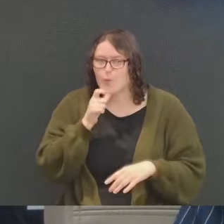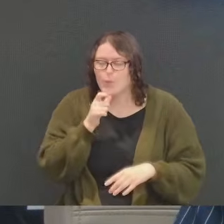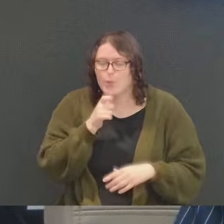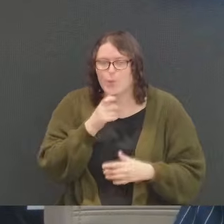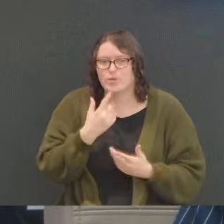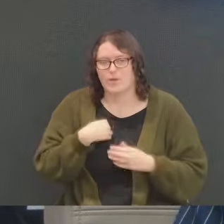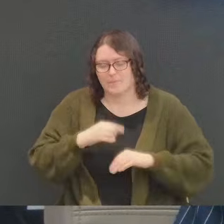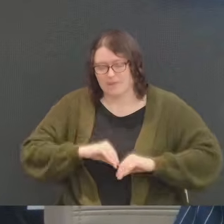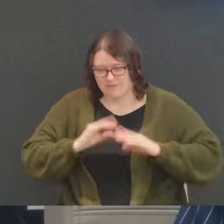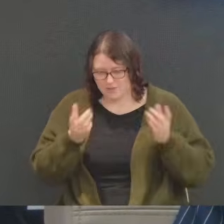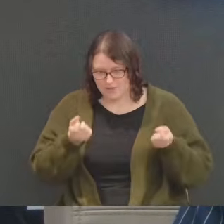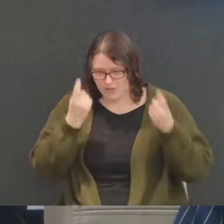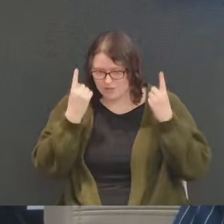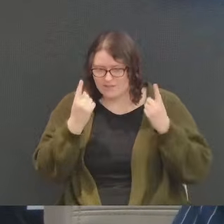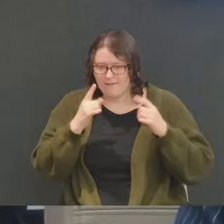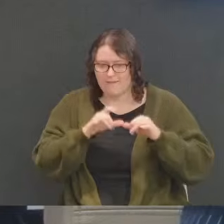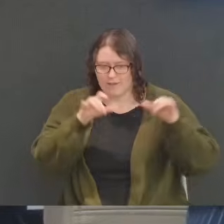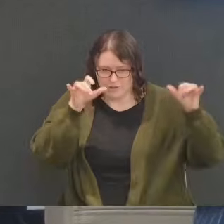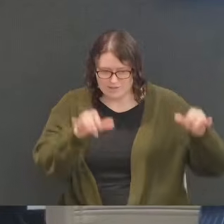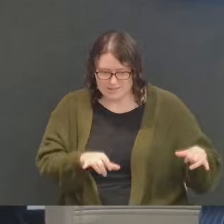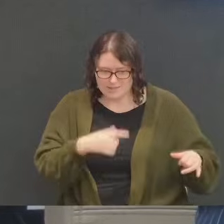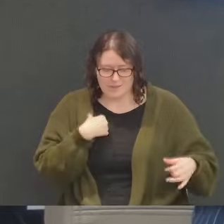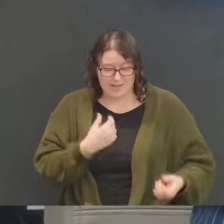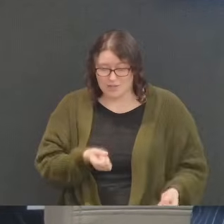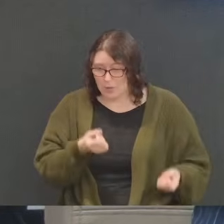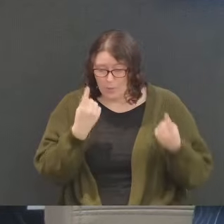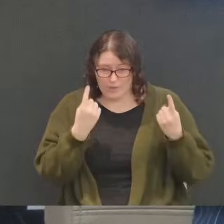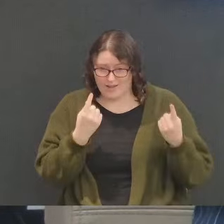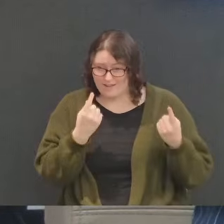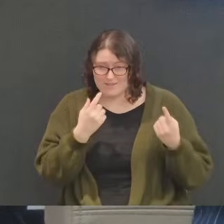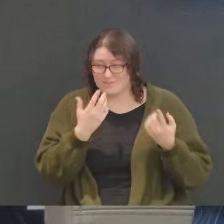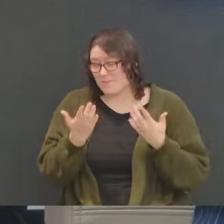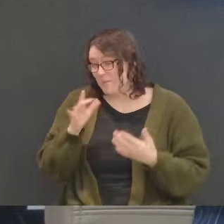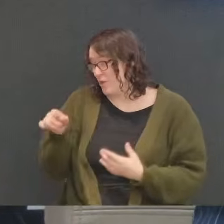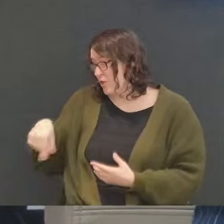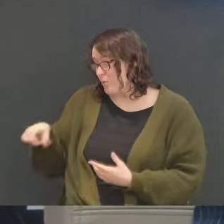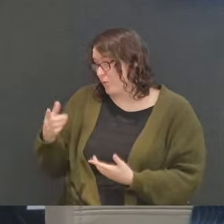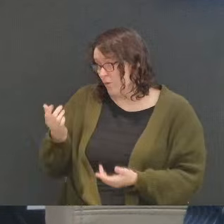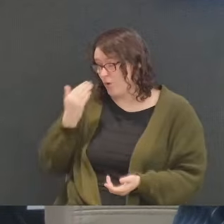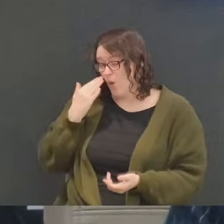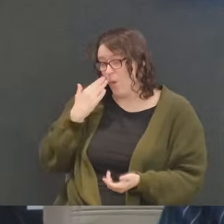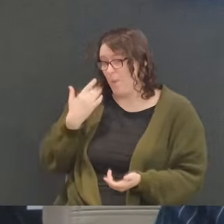it's put together because I just really don't. Others may. I don't know how it's all done. So,